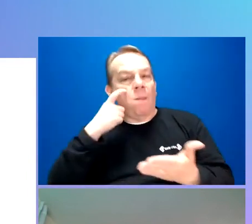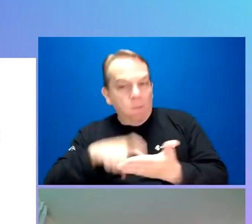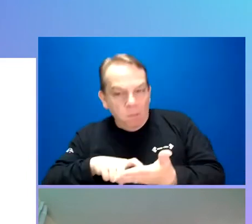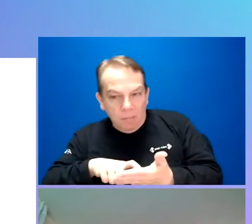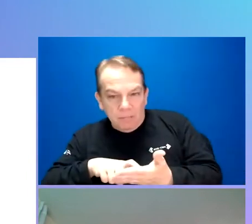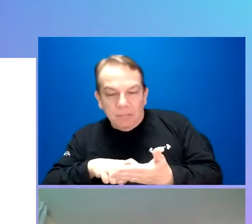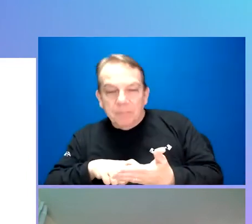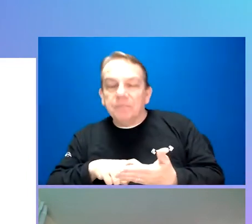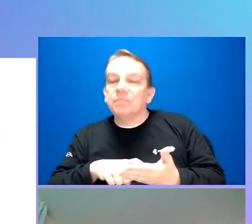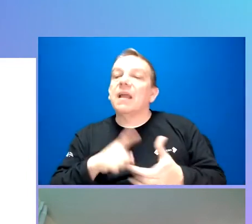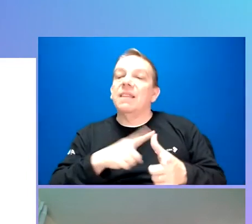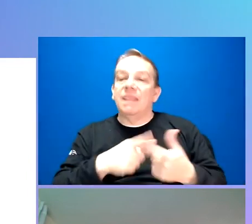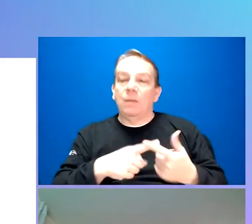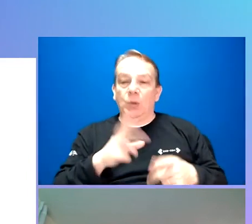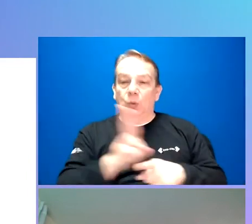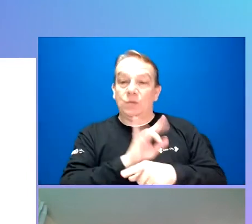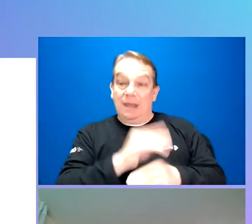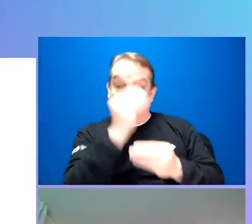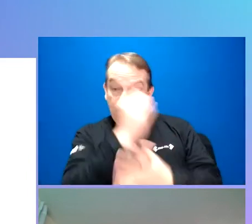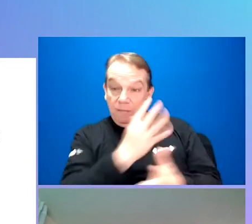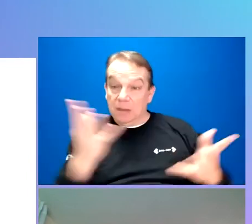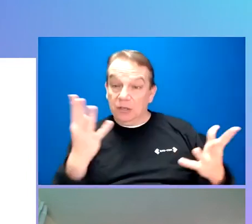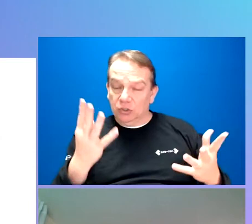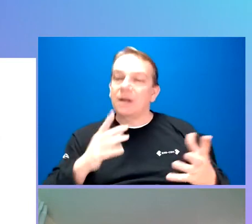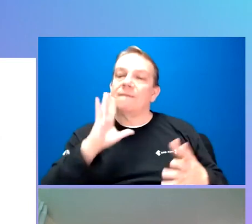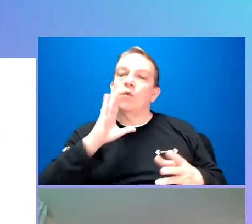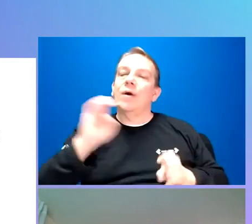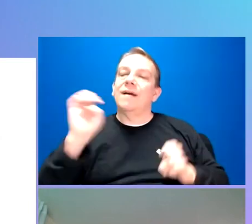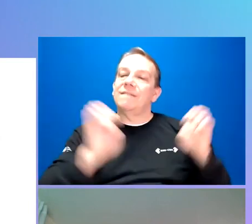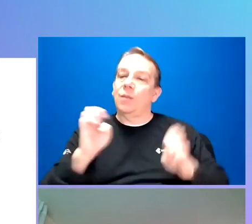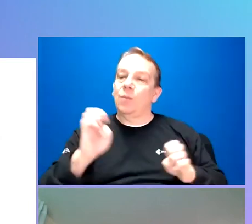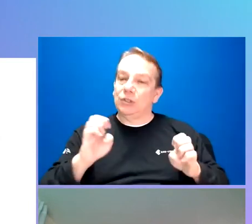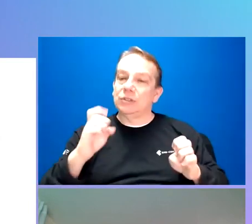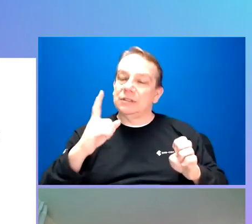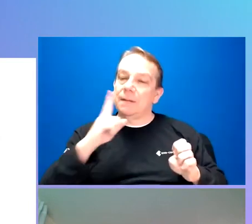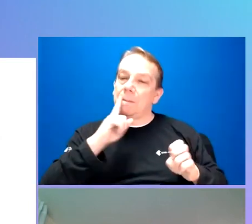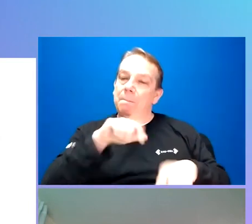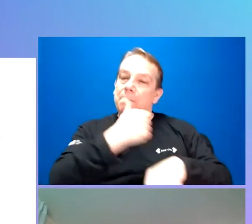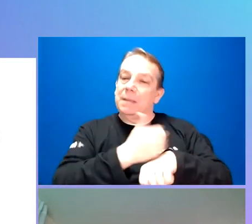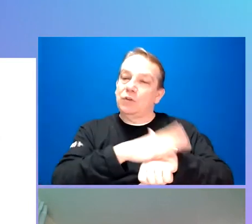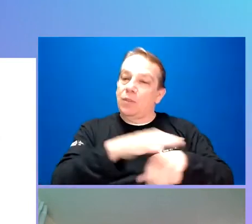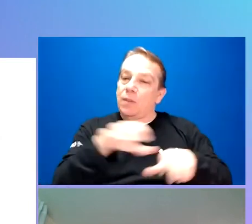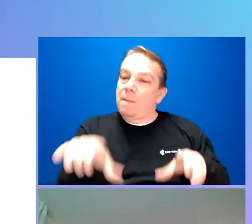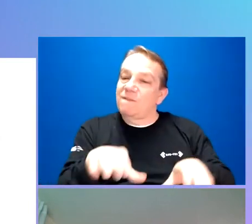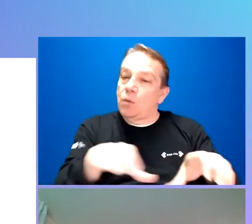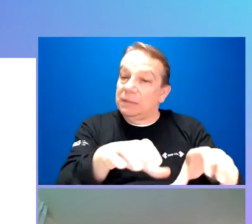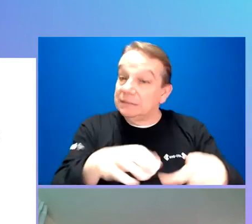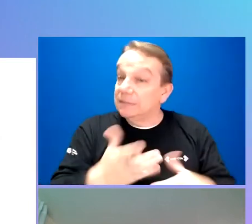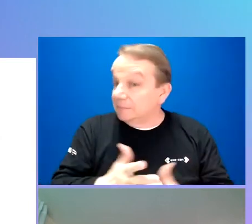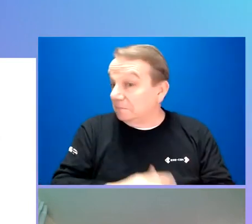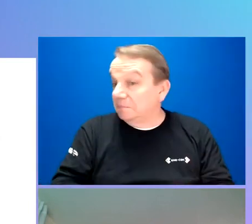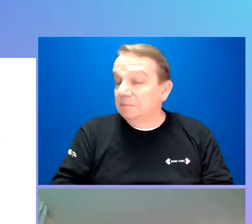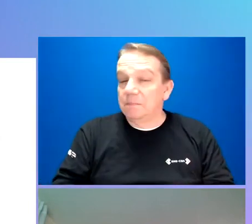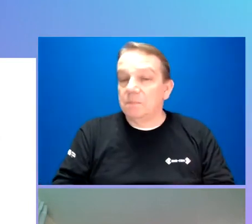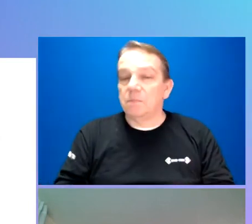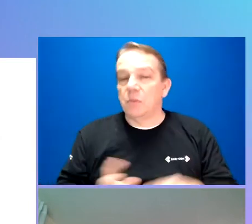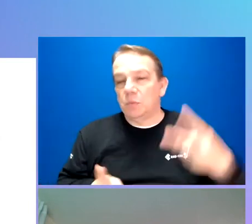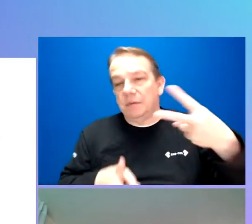evaluations. Uh, so those are the two main components. That's